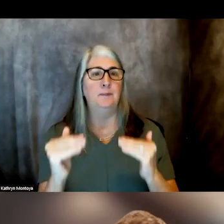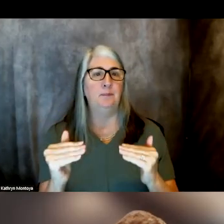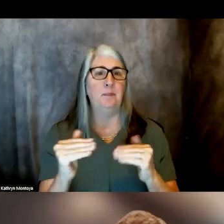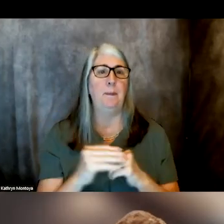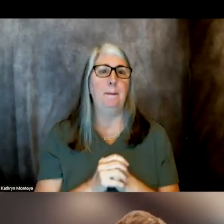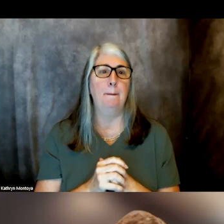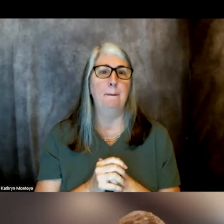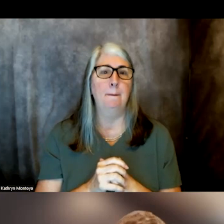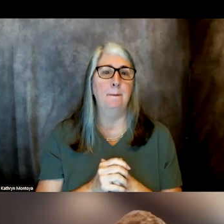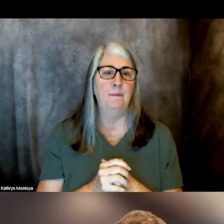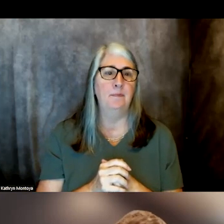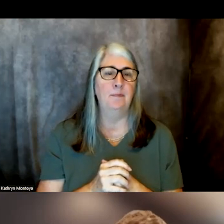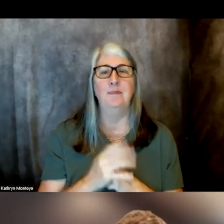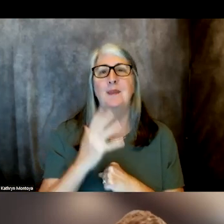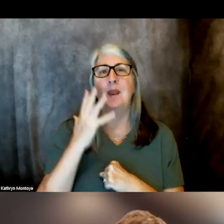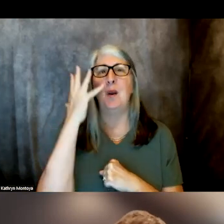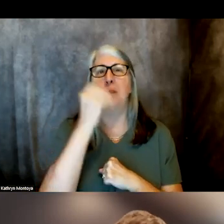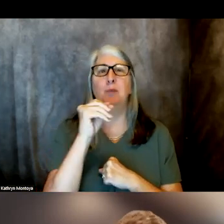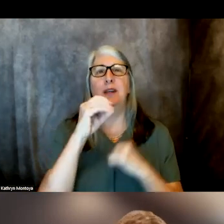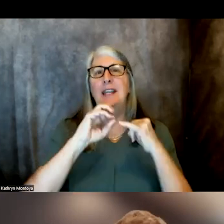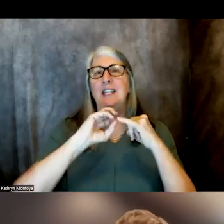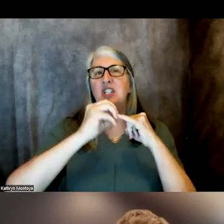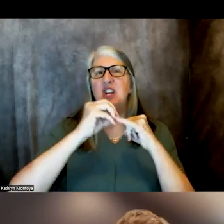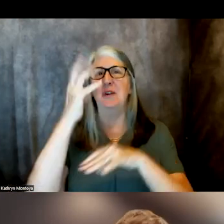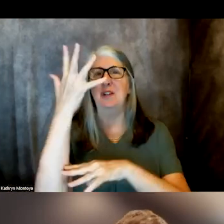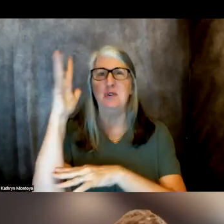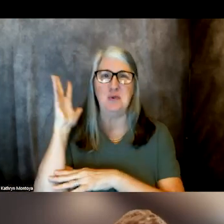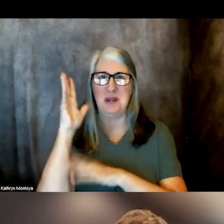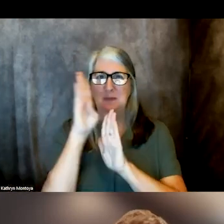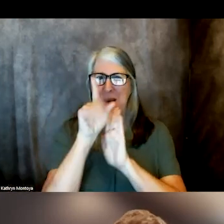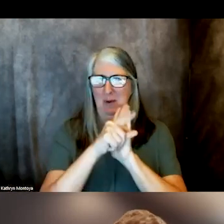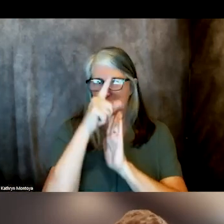CHERRY BLOSSOM BACKGROUND. IT IS ABOUT THAT TIME IN DC.